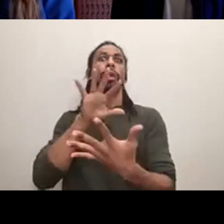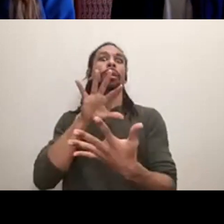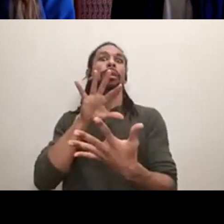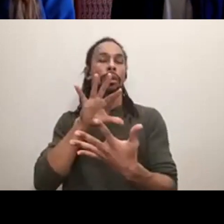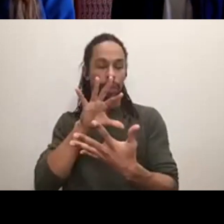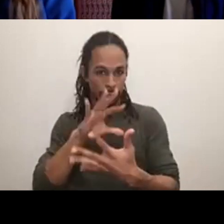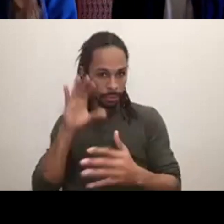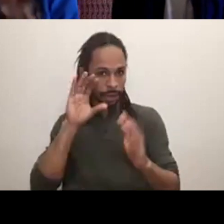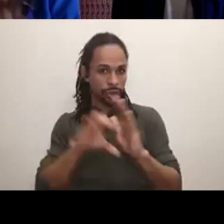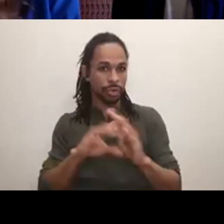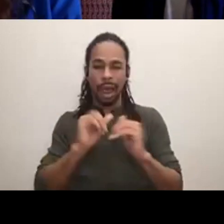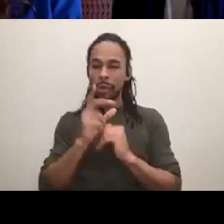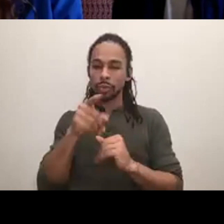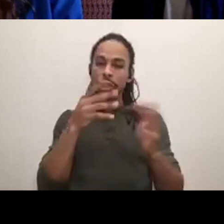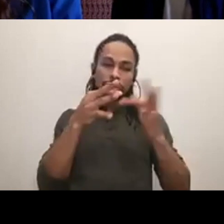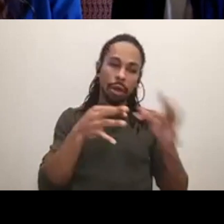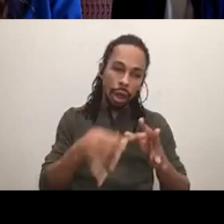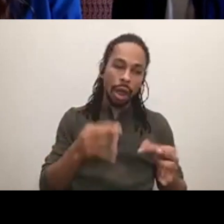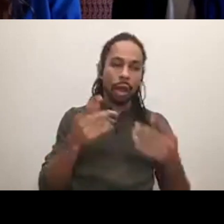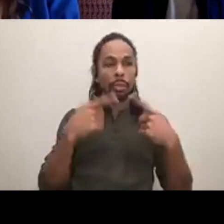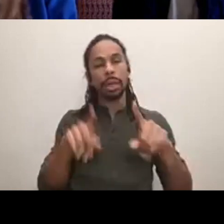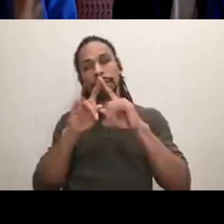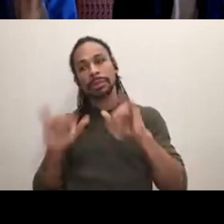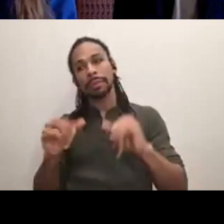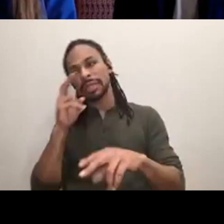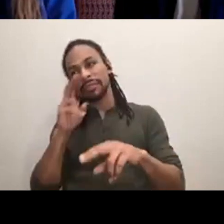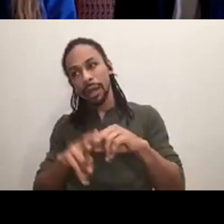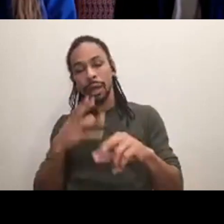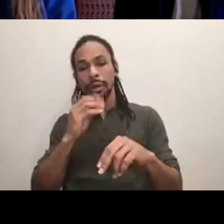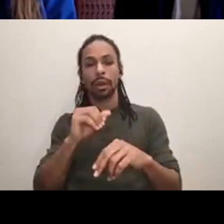it reads “WHAT FEEDS YOU? DREAMING OF A FUTURE FOR US”